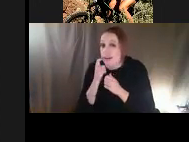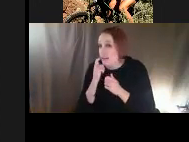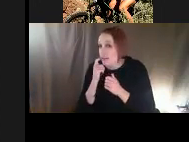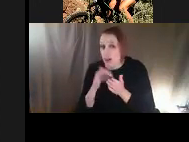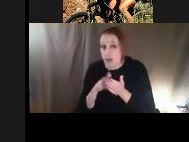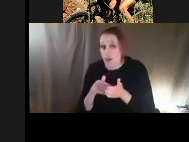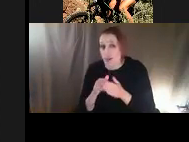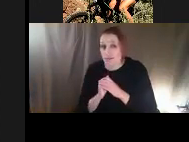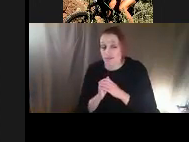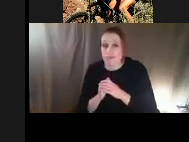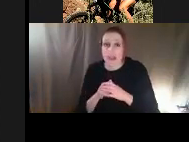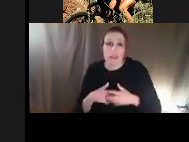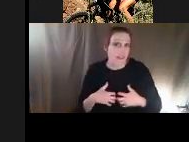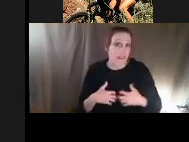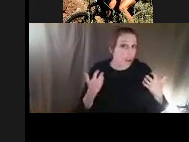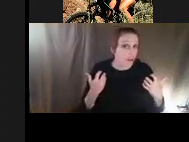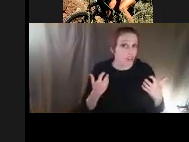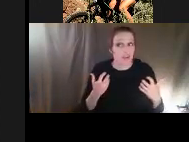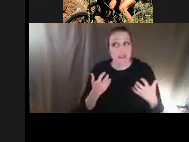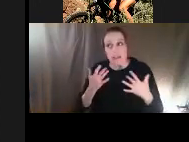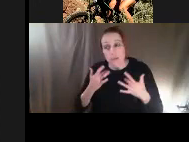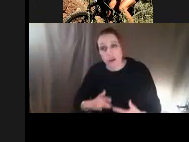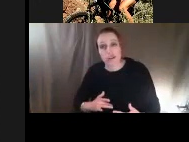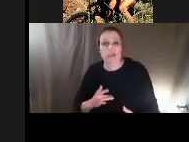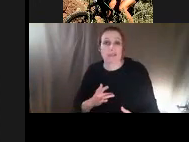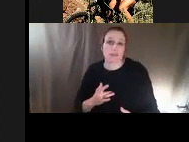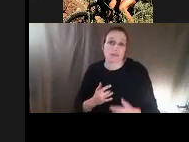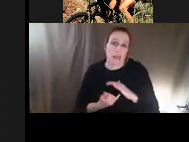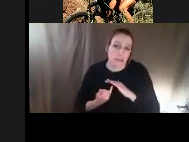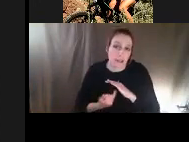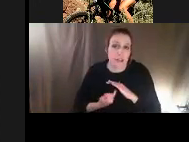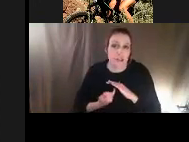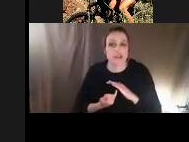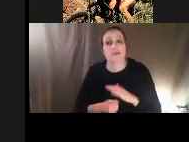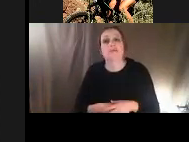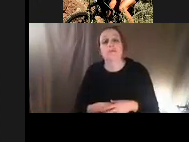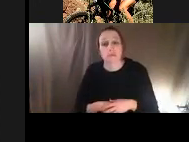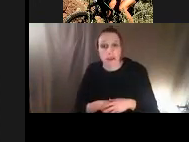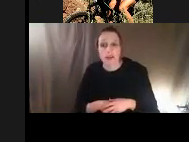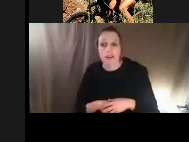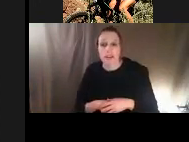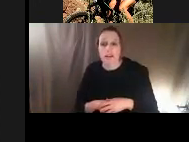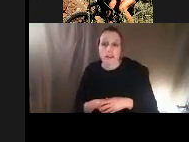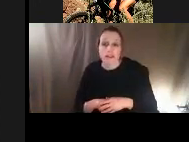of anger, depression, some isolation, or just that emotional numbness, and then just don't really